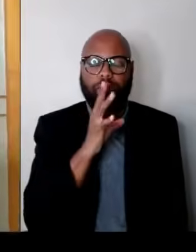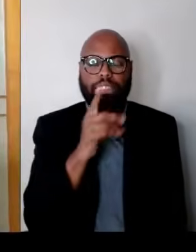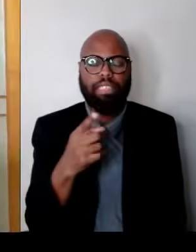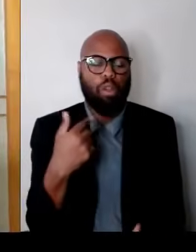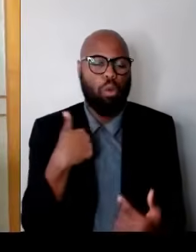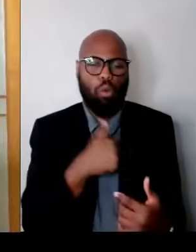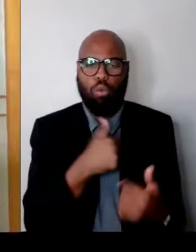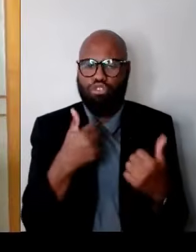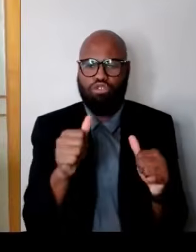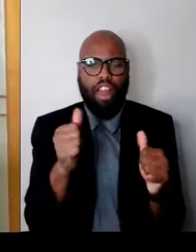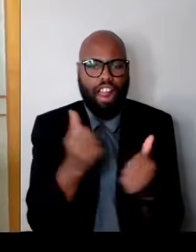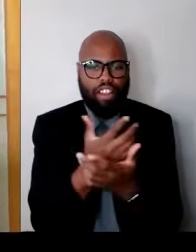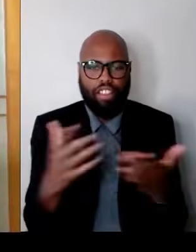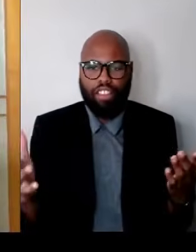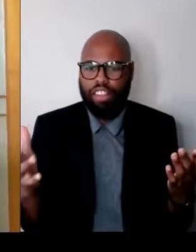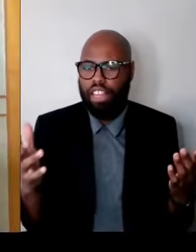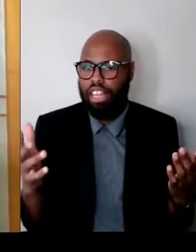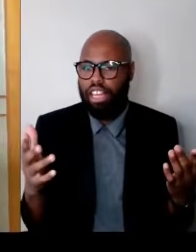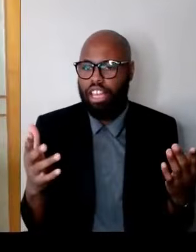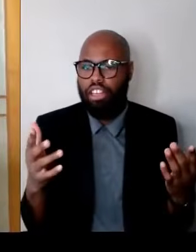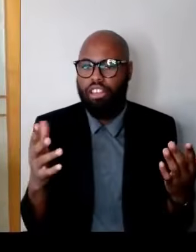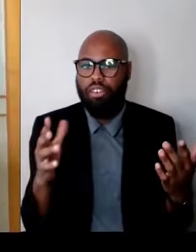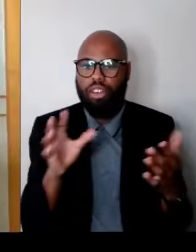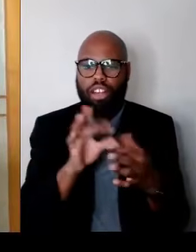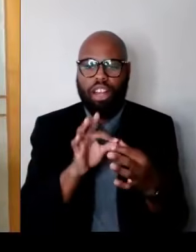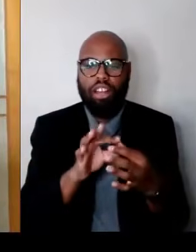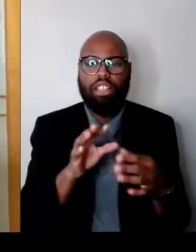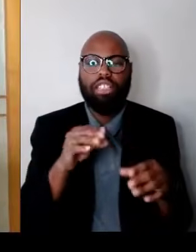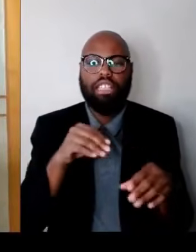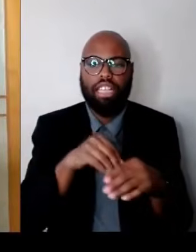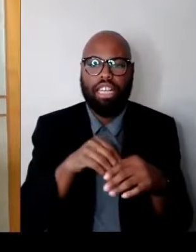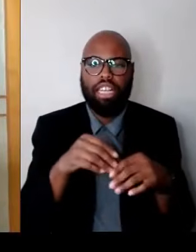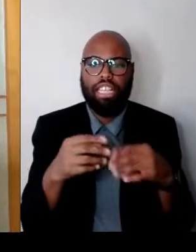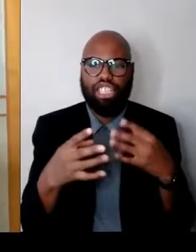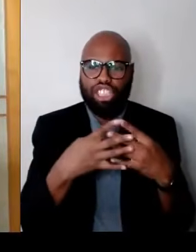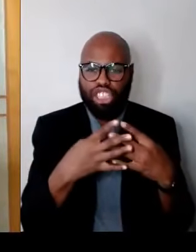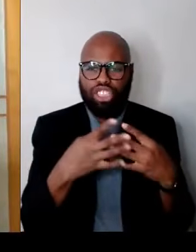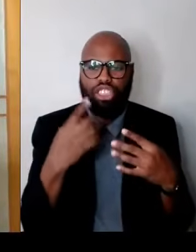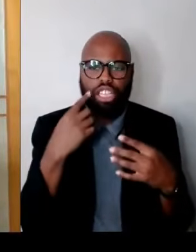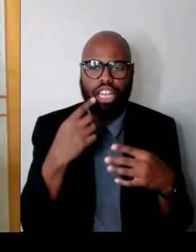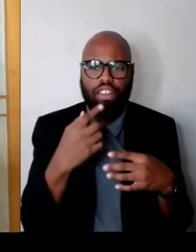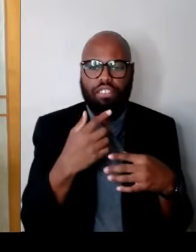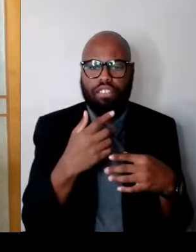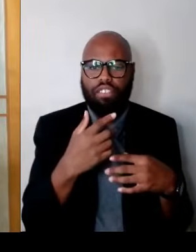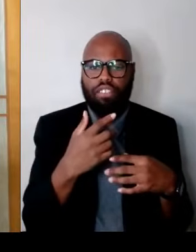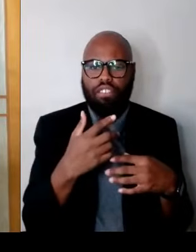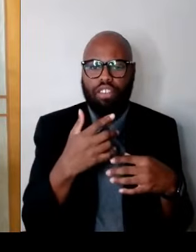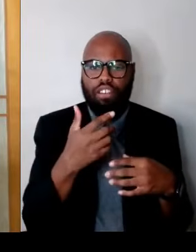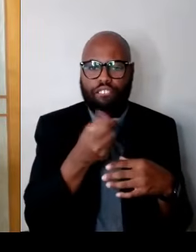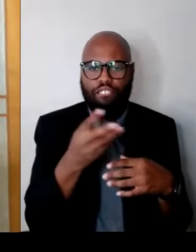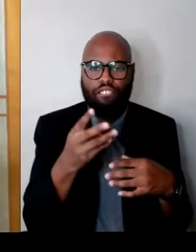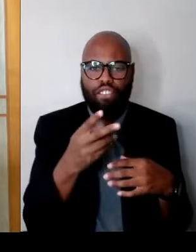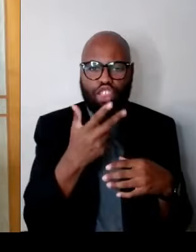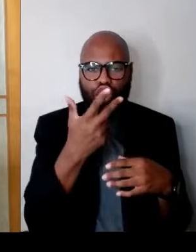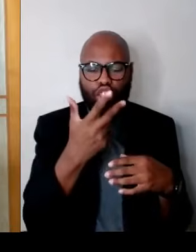We're in touch with people in detention to our phones. We have three phone lines for them to call us and we answer. We try to answer all day every day.